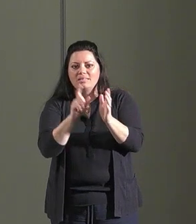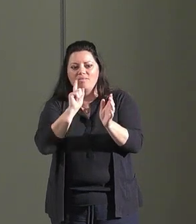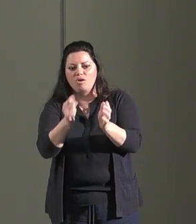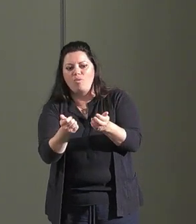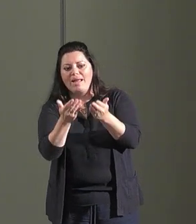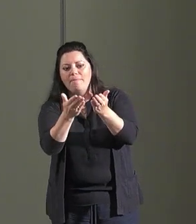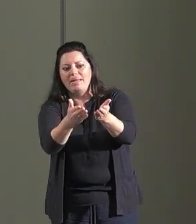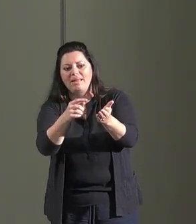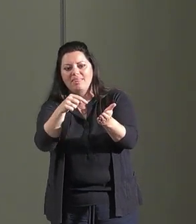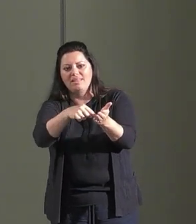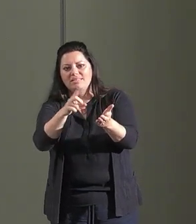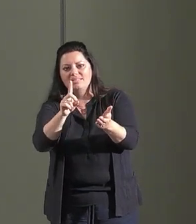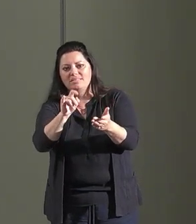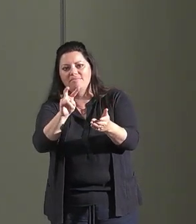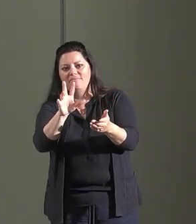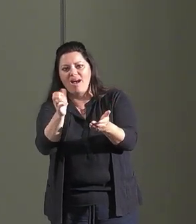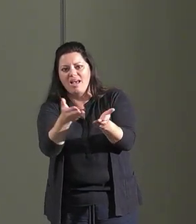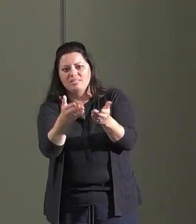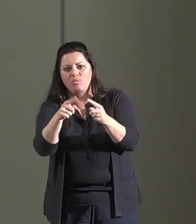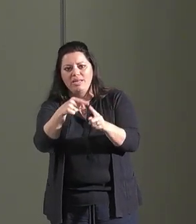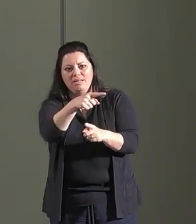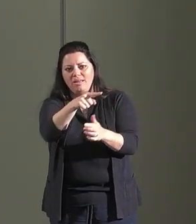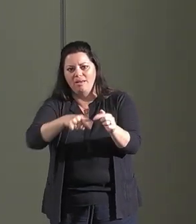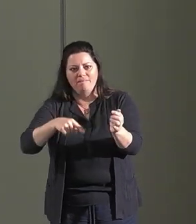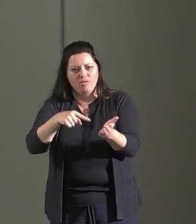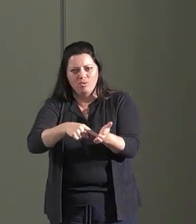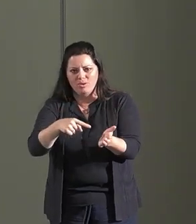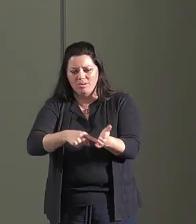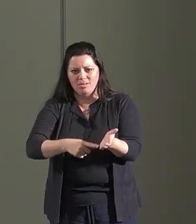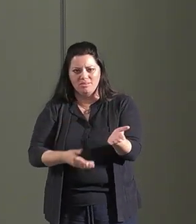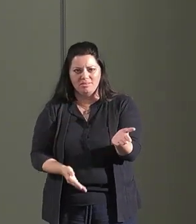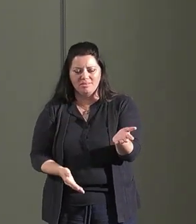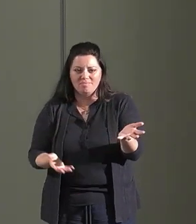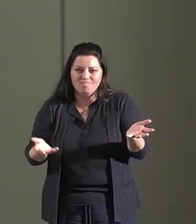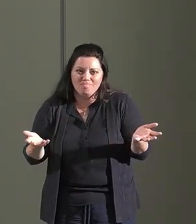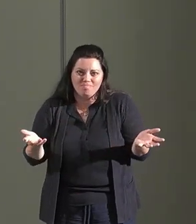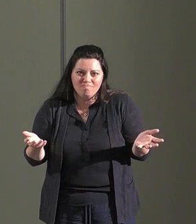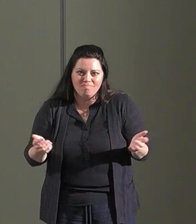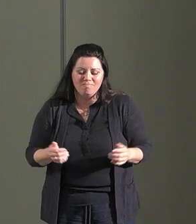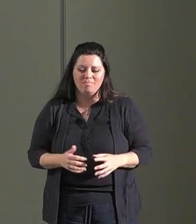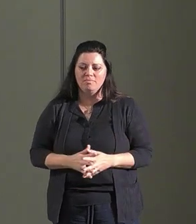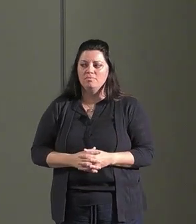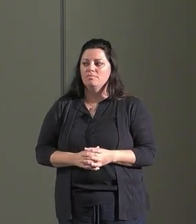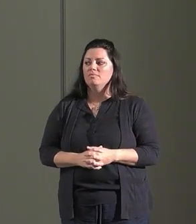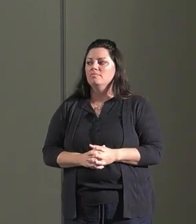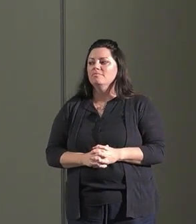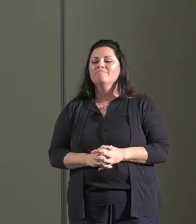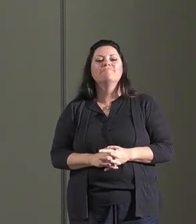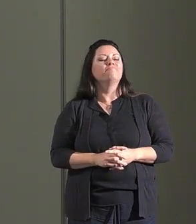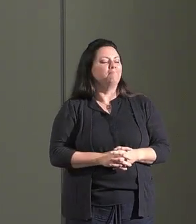a device someone could not pay for it? >> JENNIFER: You both sort of touched on things